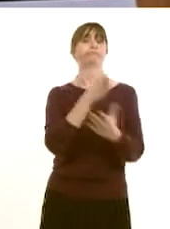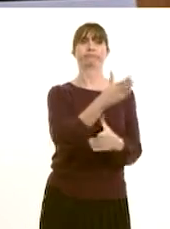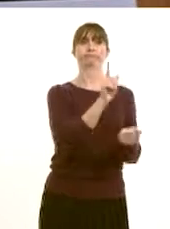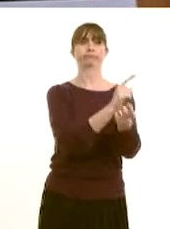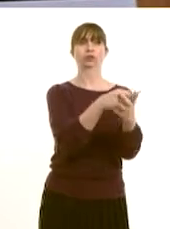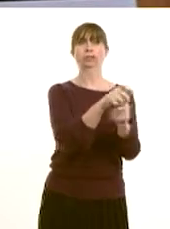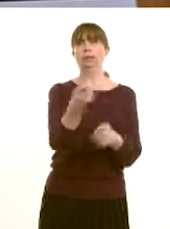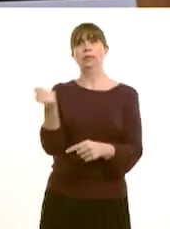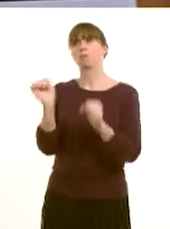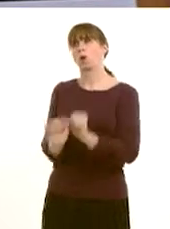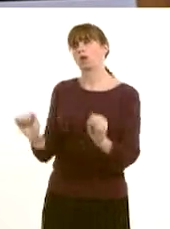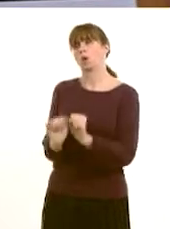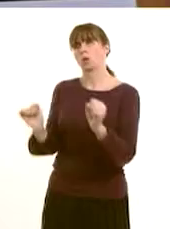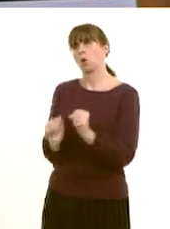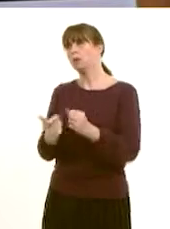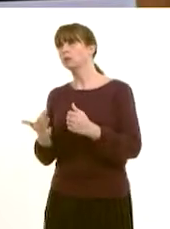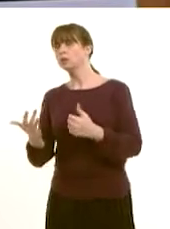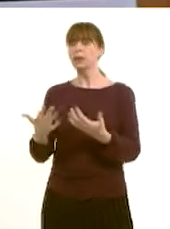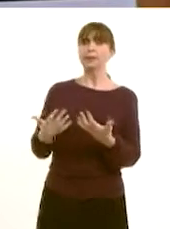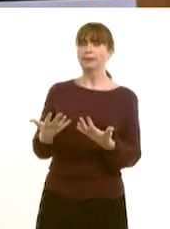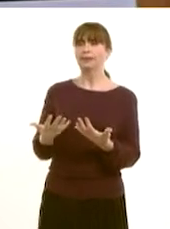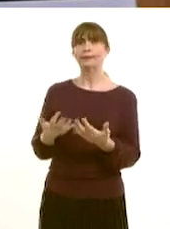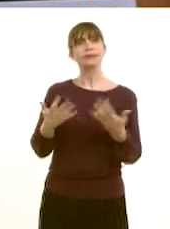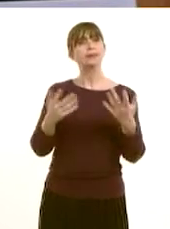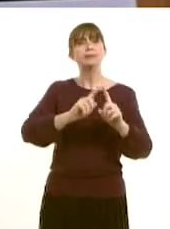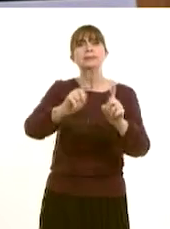There is a challenge there, and we have improved, of course, the situation with regard to people